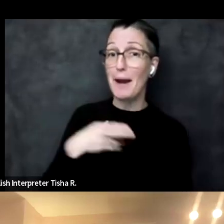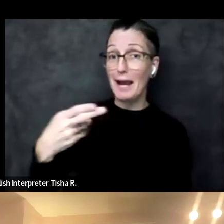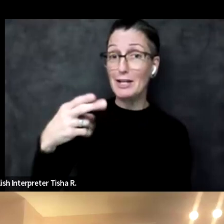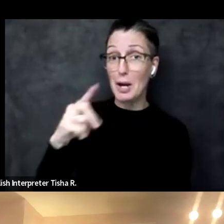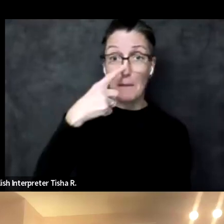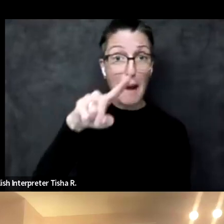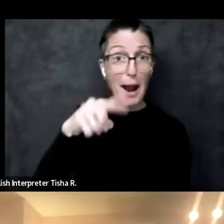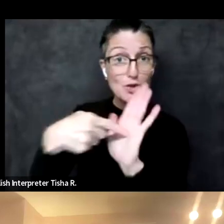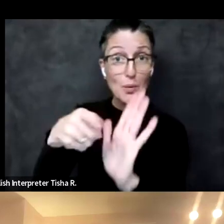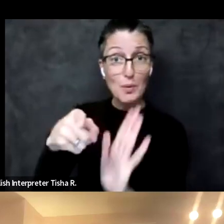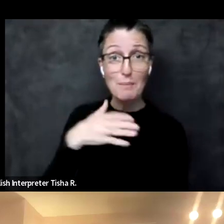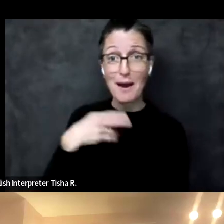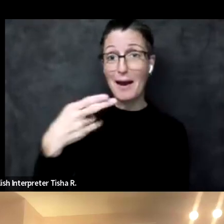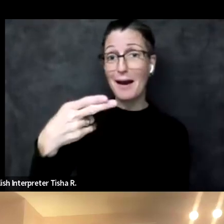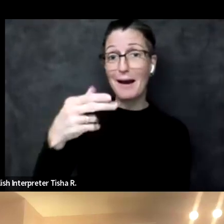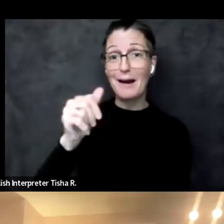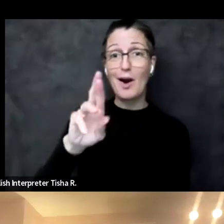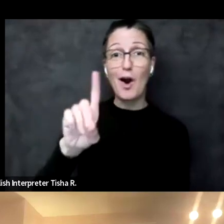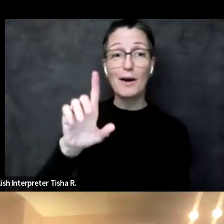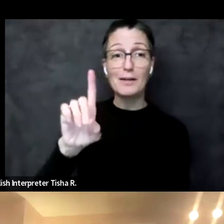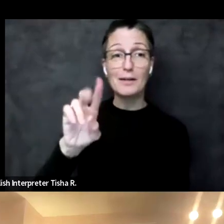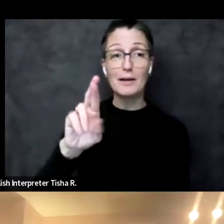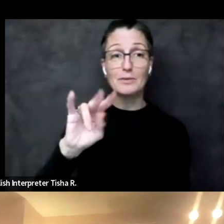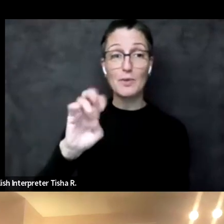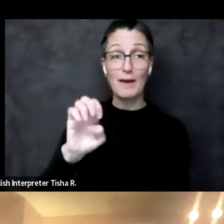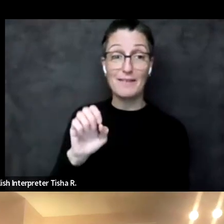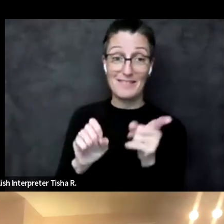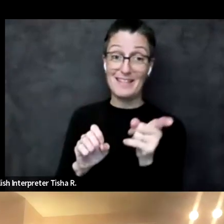Jason: Yeah. Let me show you. So this hard drive right here,